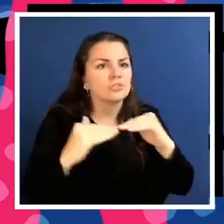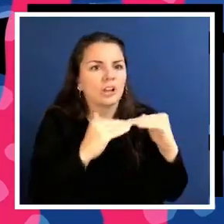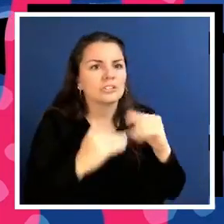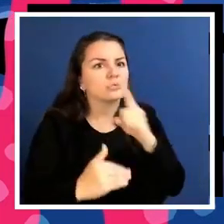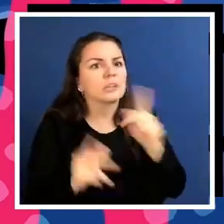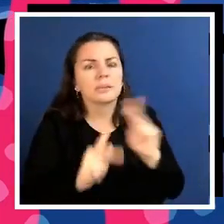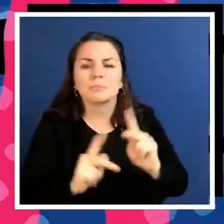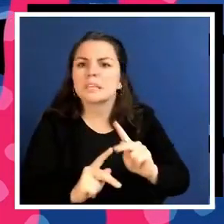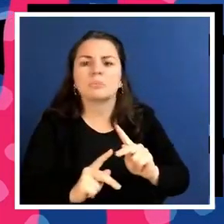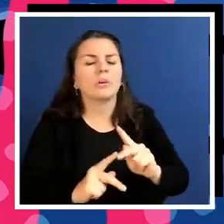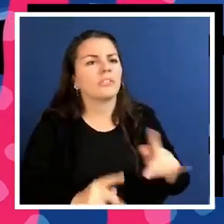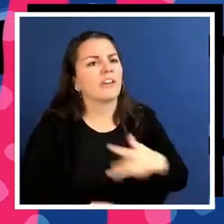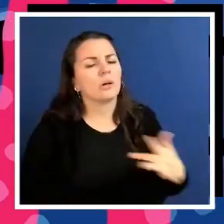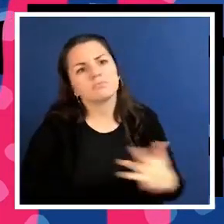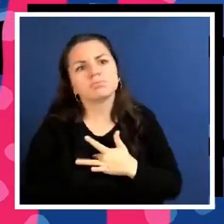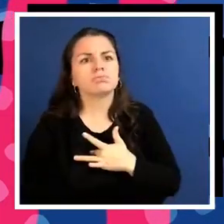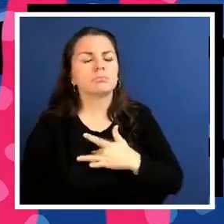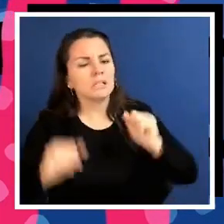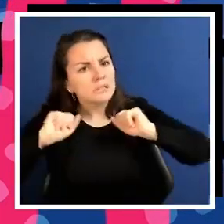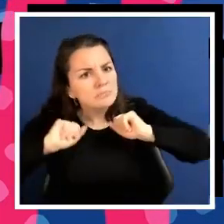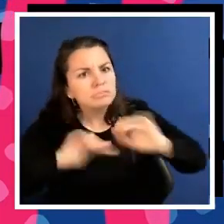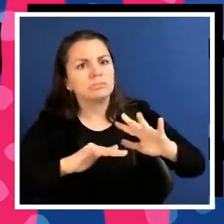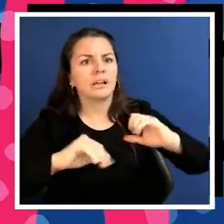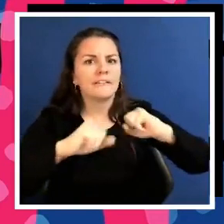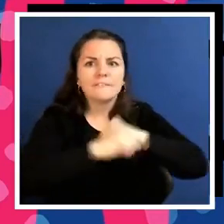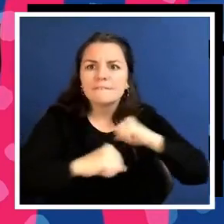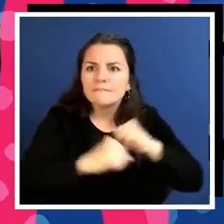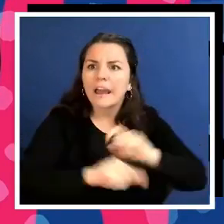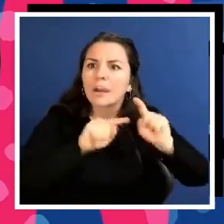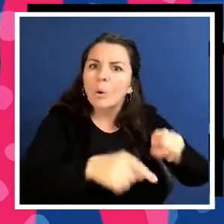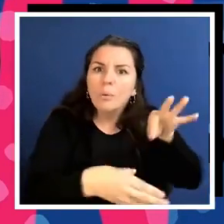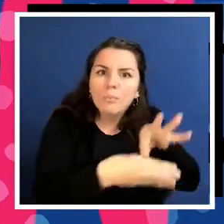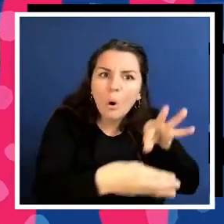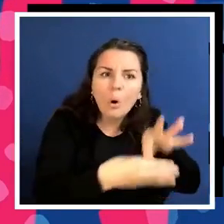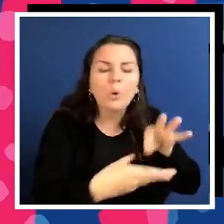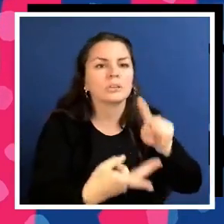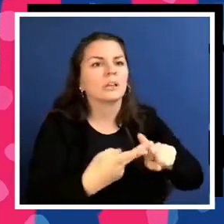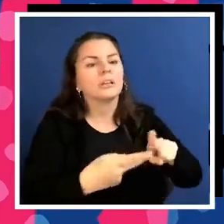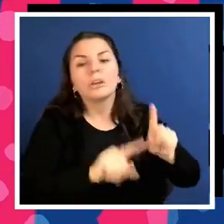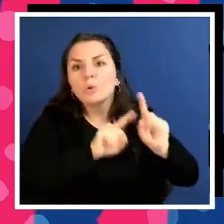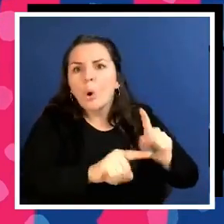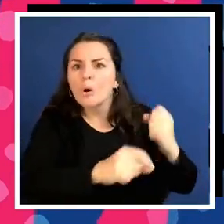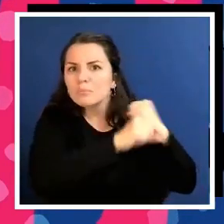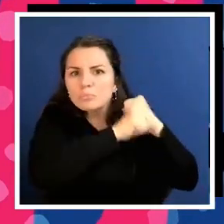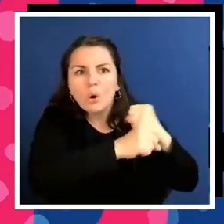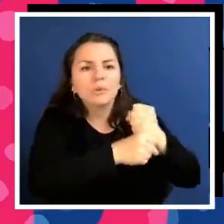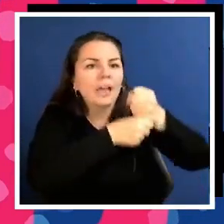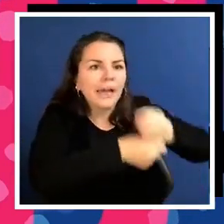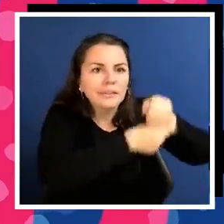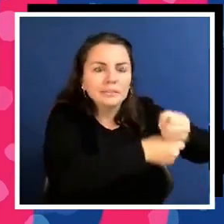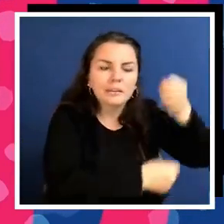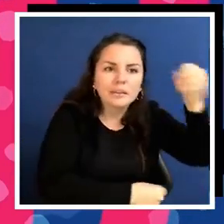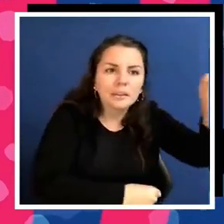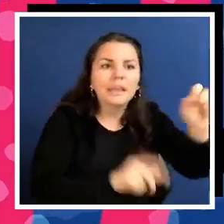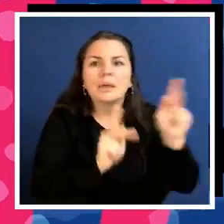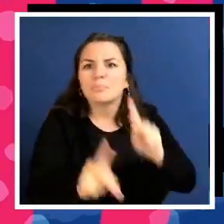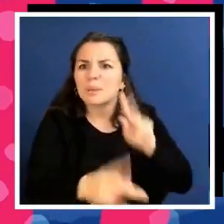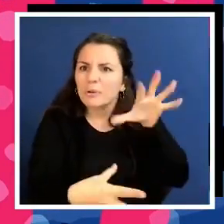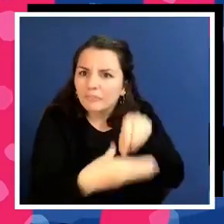MANY PEOPLE THOUGHT THE BEST WE COULD DO WAS CLAP OUTSIDE OF OUR WINDOWS OR UPLIFT INVESTIGATIVE JOURNALISM,